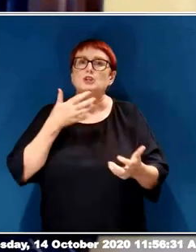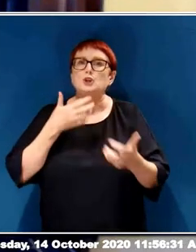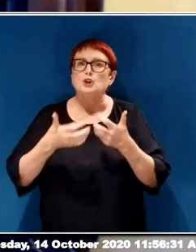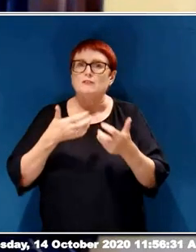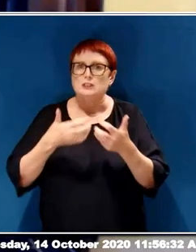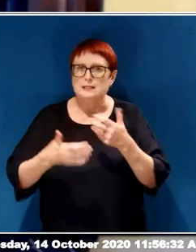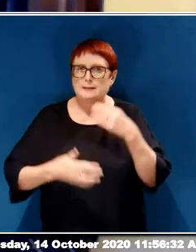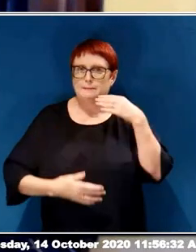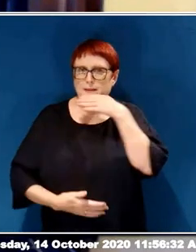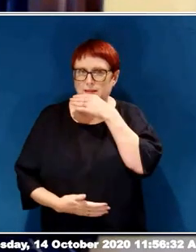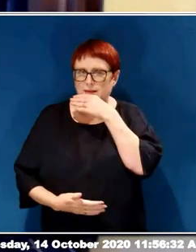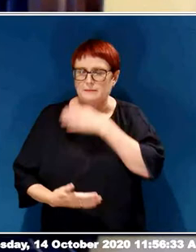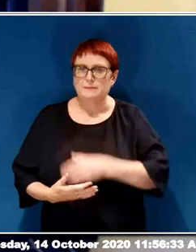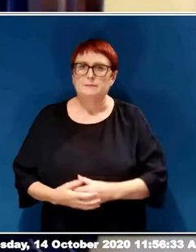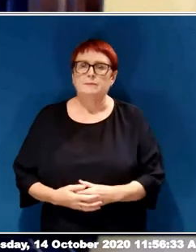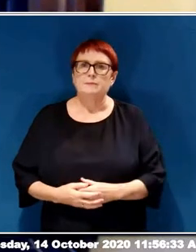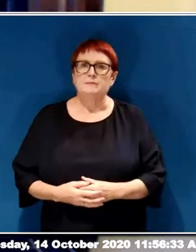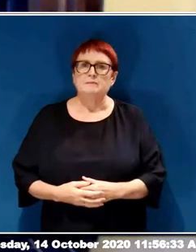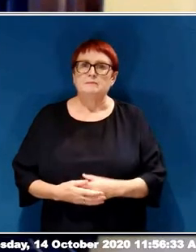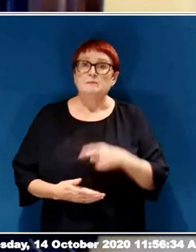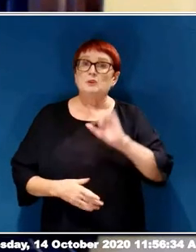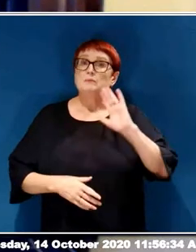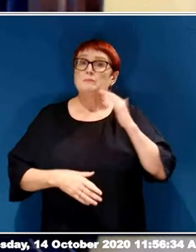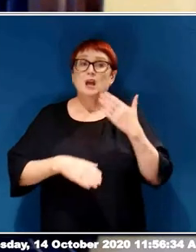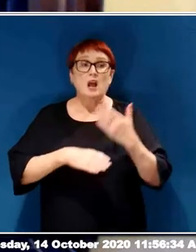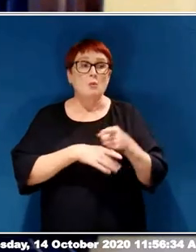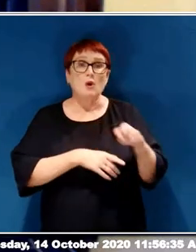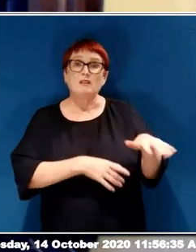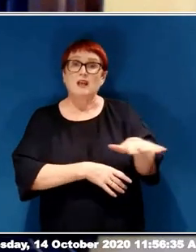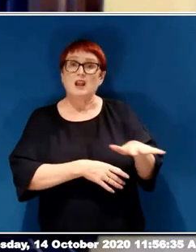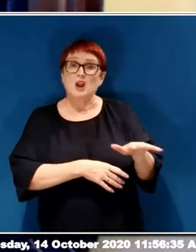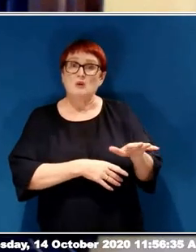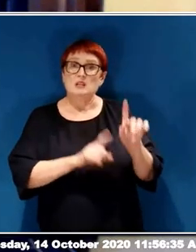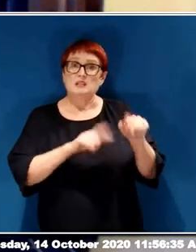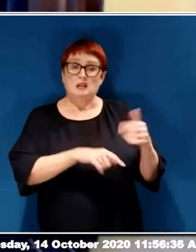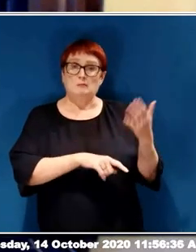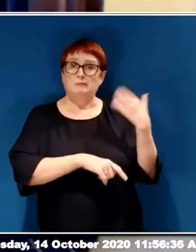faculty since 2014? DR de BRUIN: Yes.